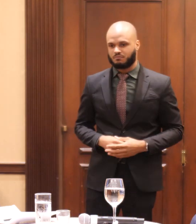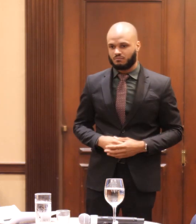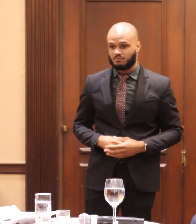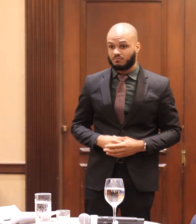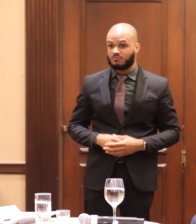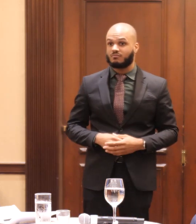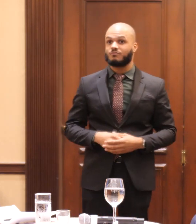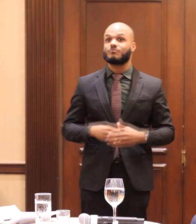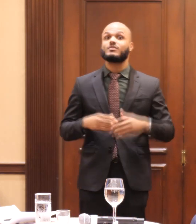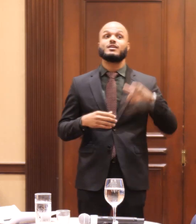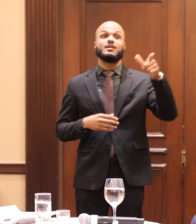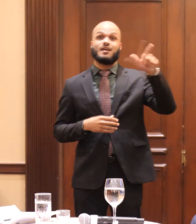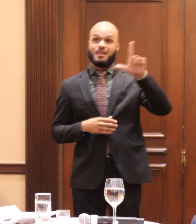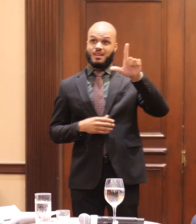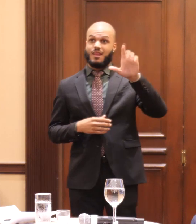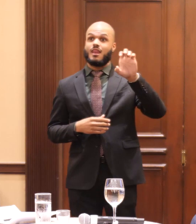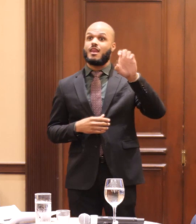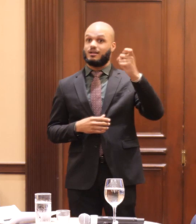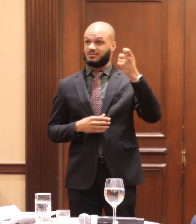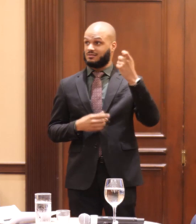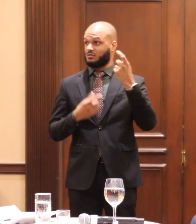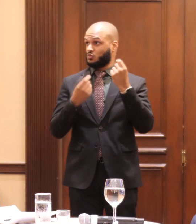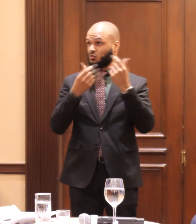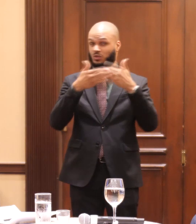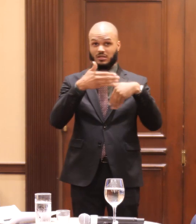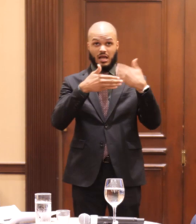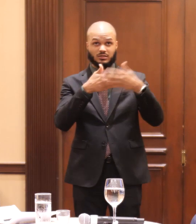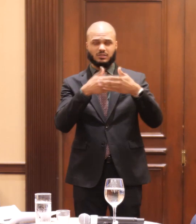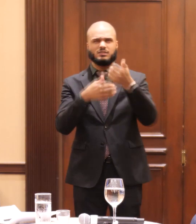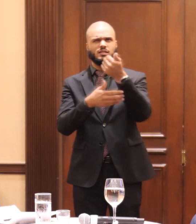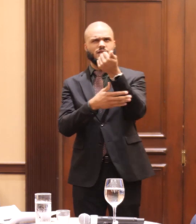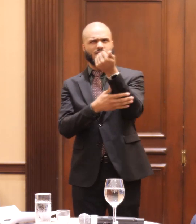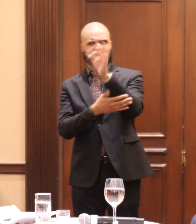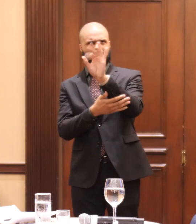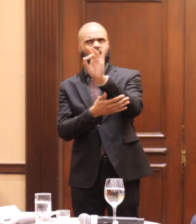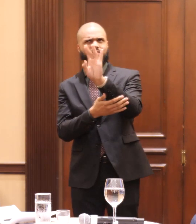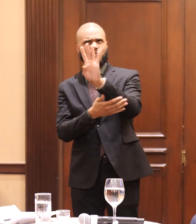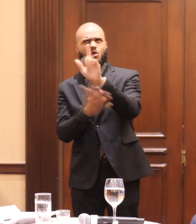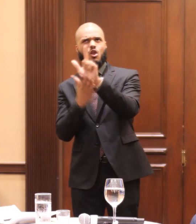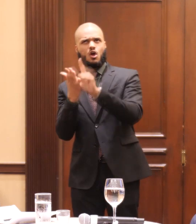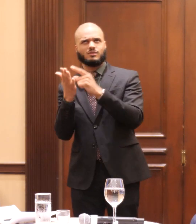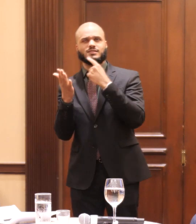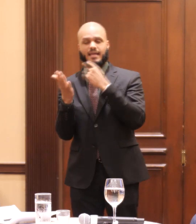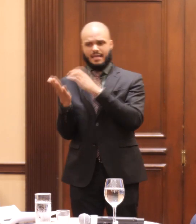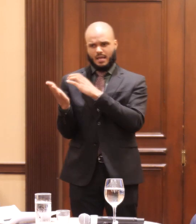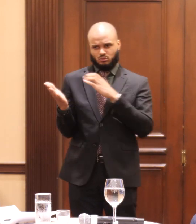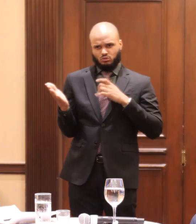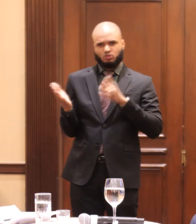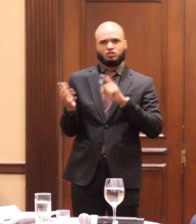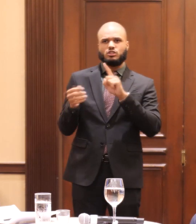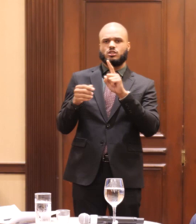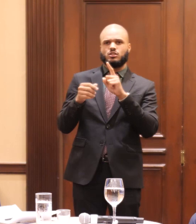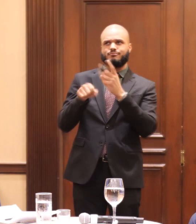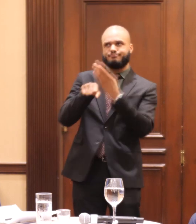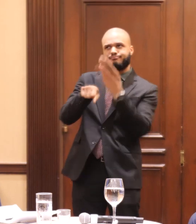that Lex did there that 1984 law said the council should issue a report to the president in Congress